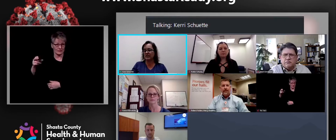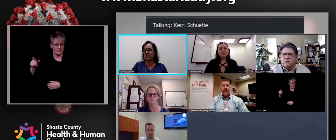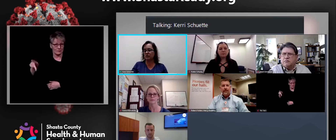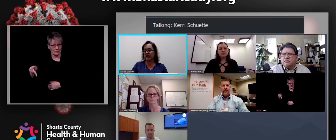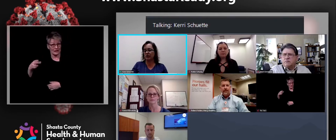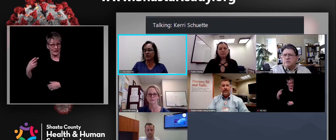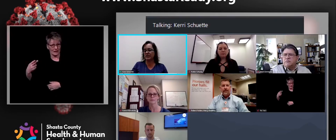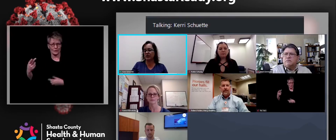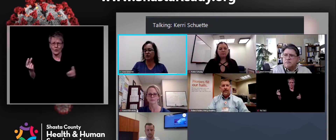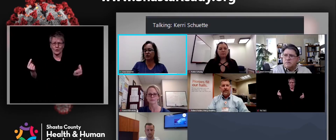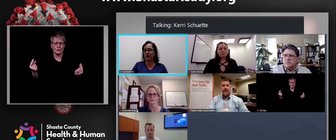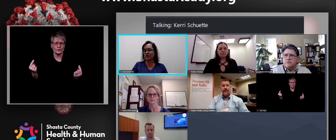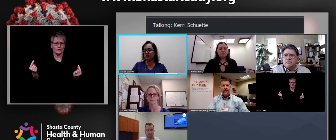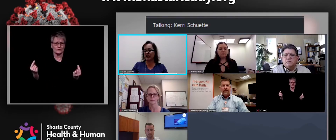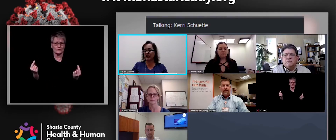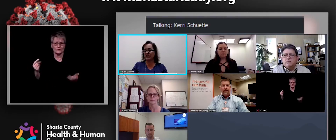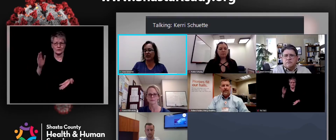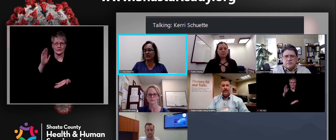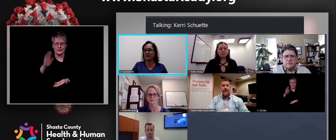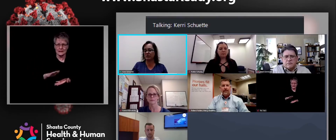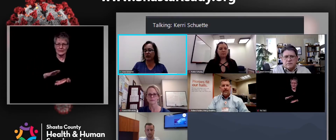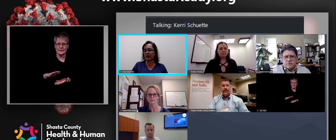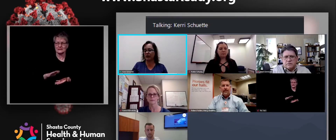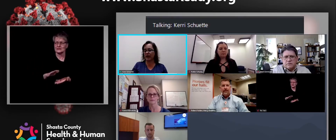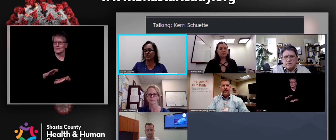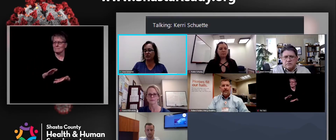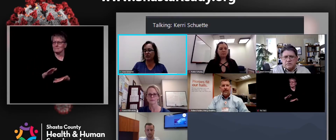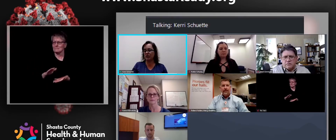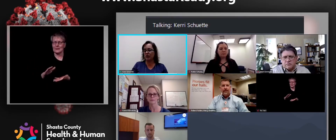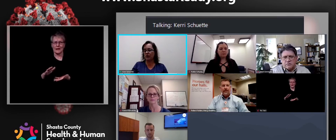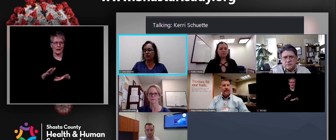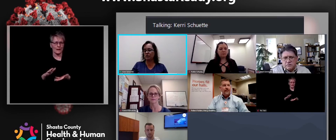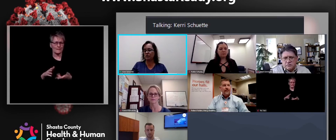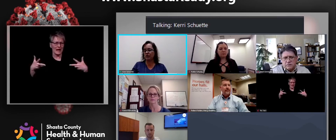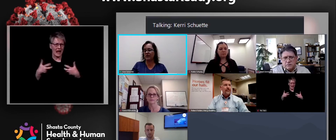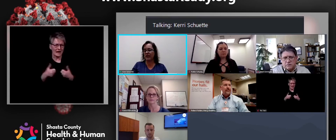like DUI or cell phone driver distraction as public health hazard, for those driving